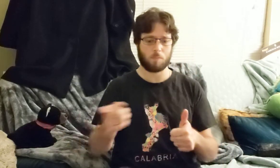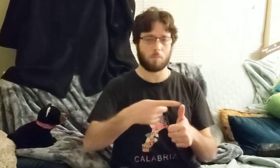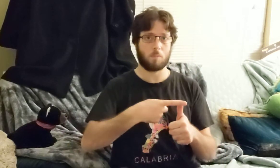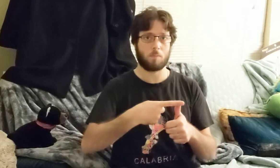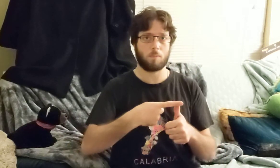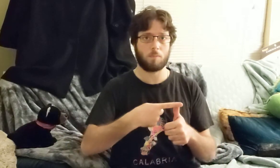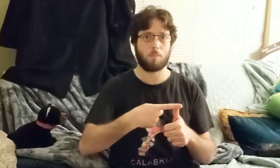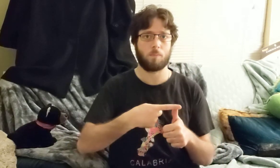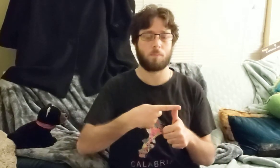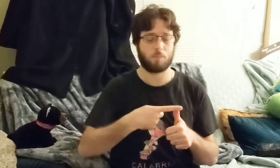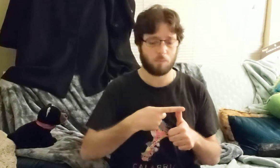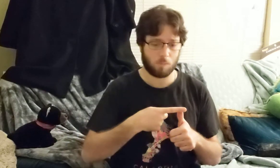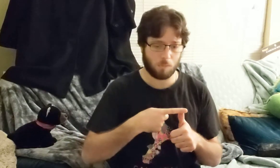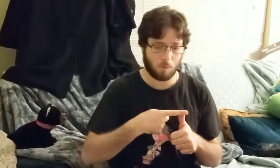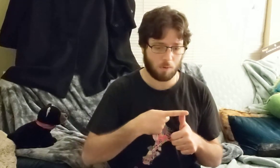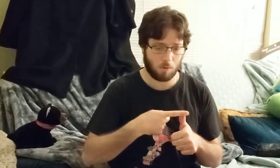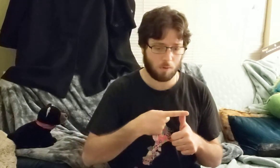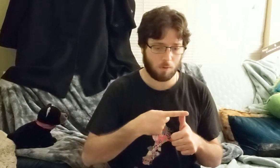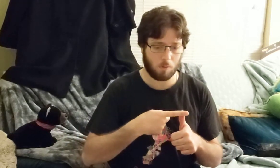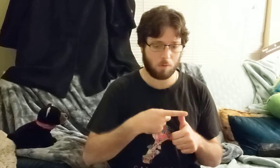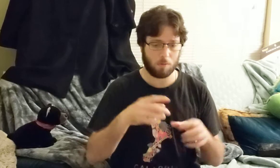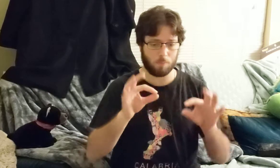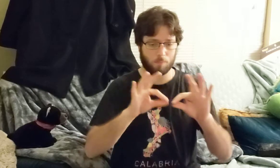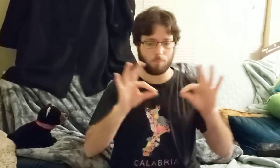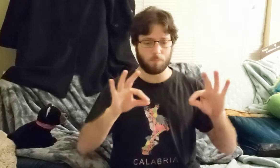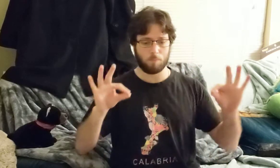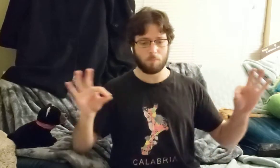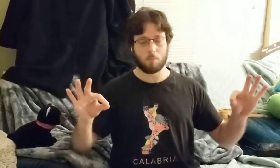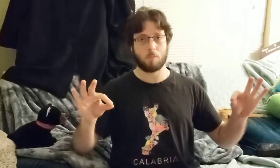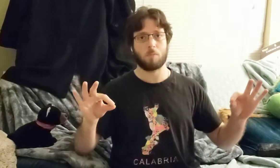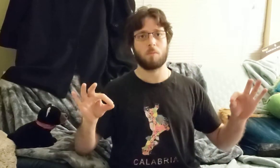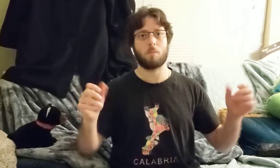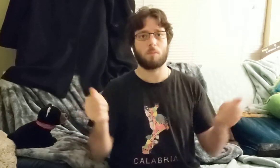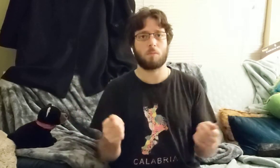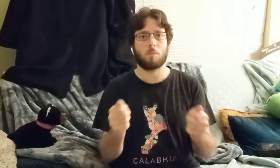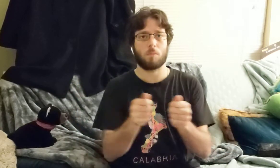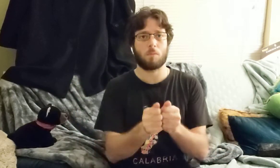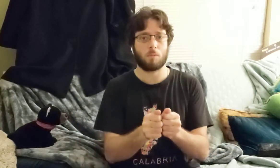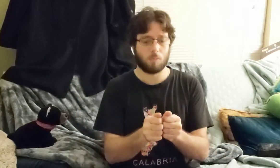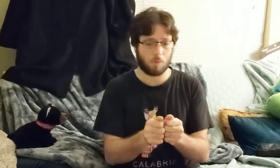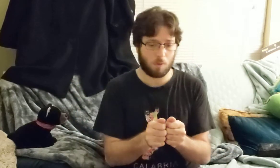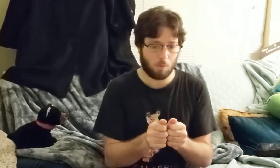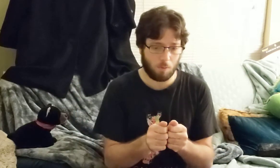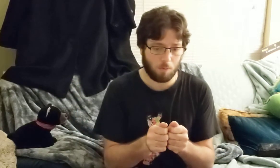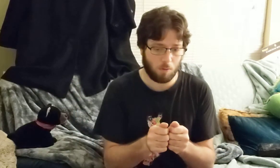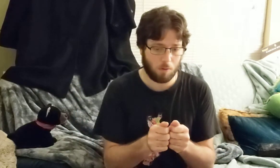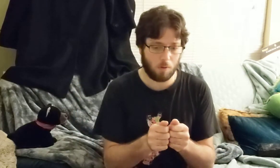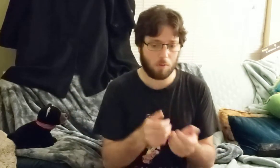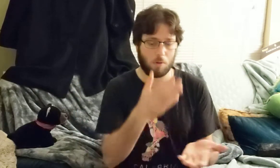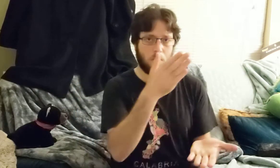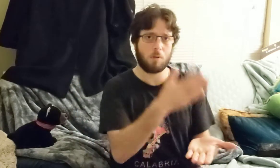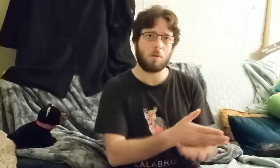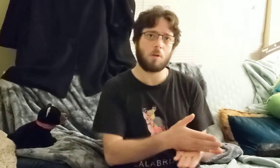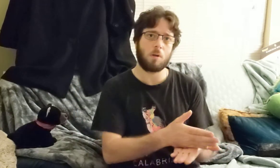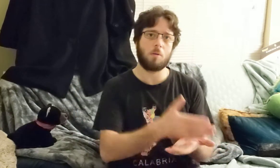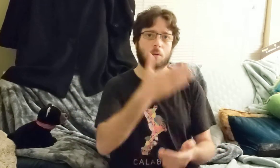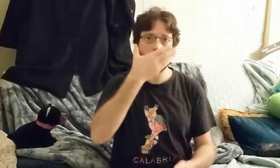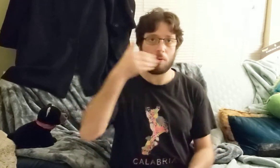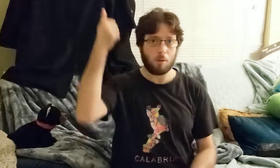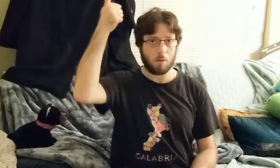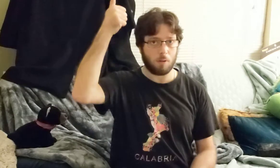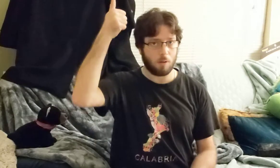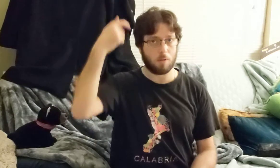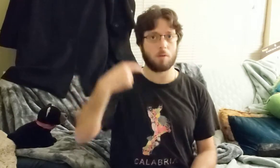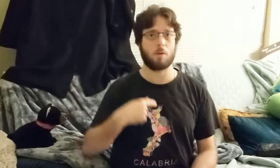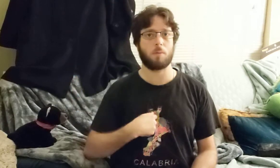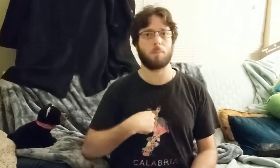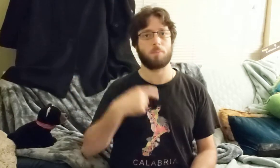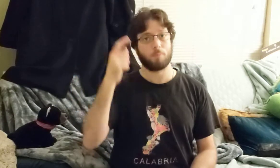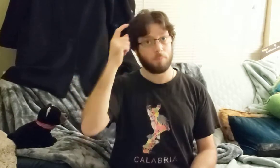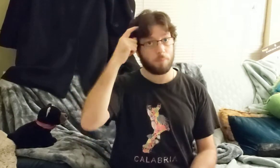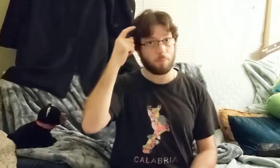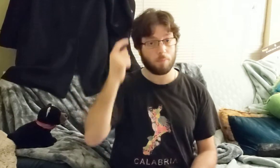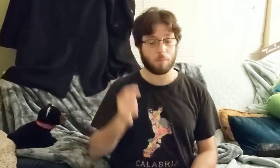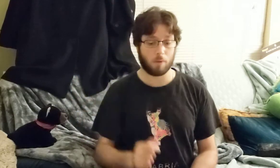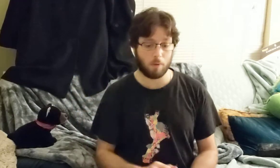FIRST SENTENCE WITH STOP BEST I THINK